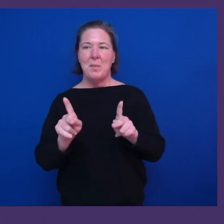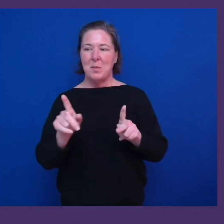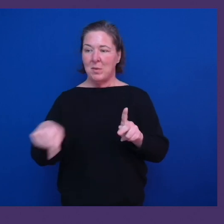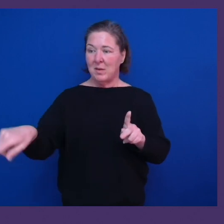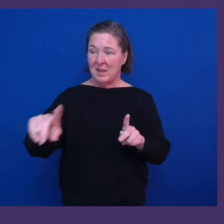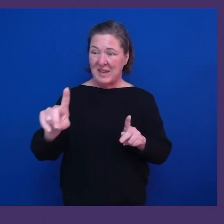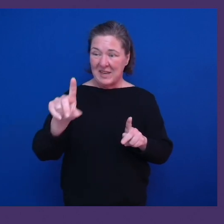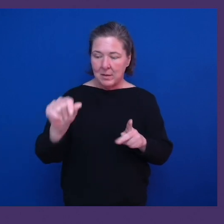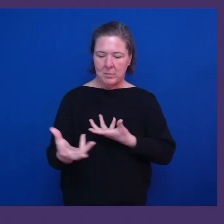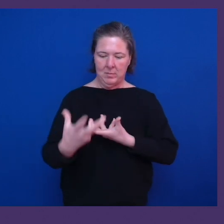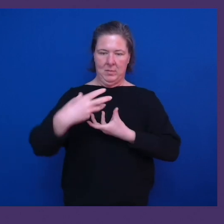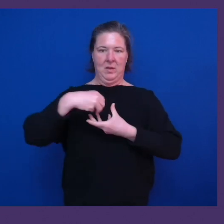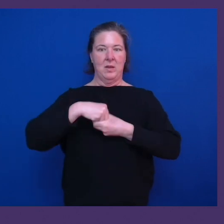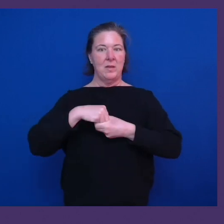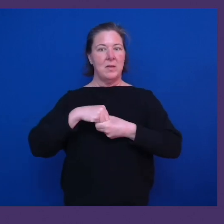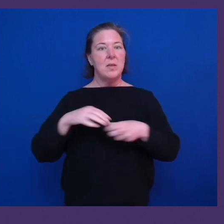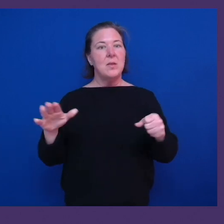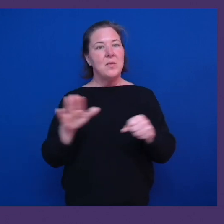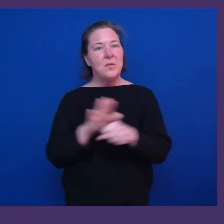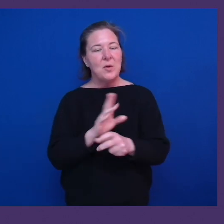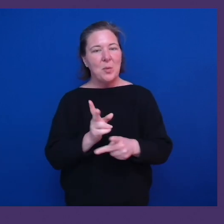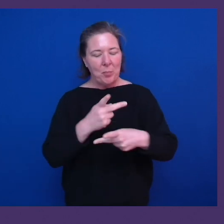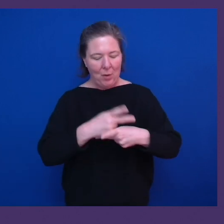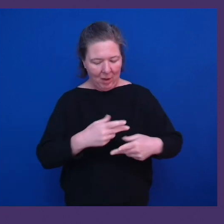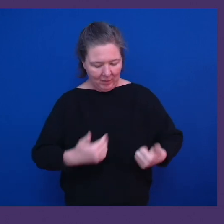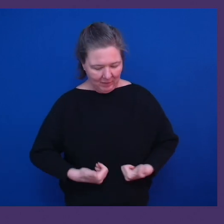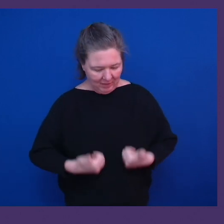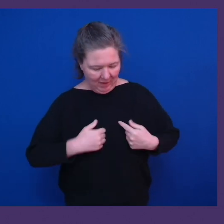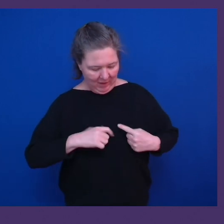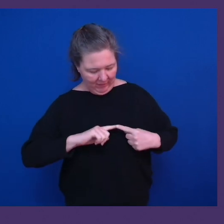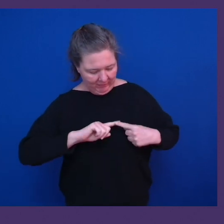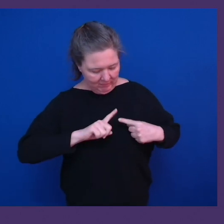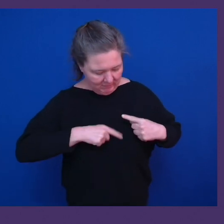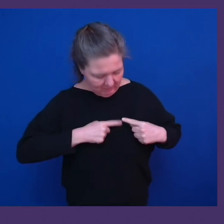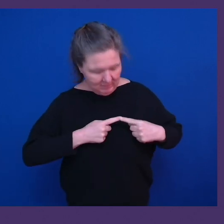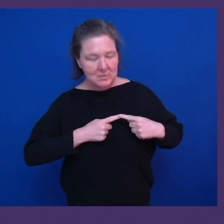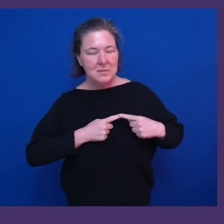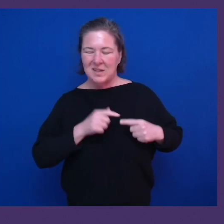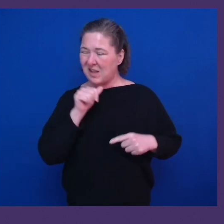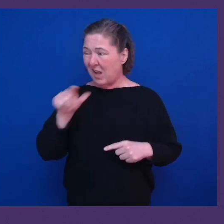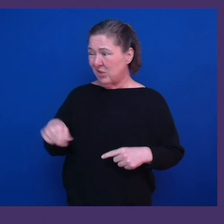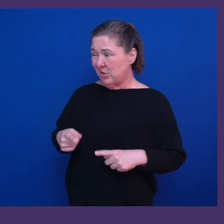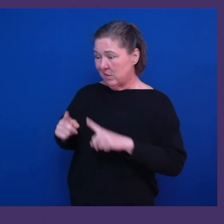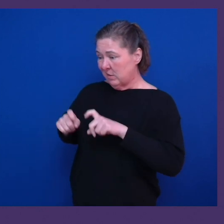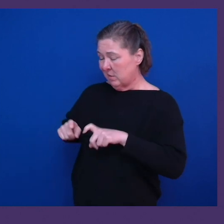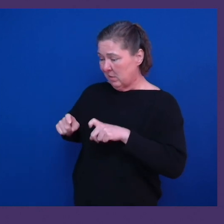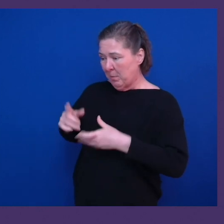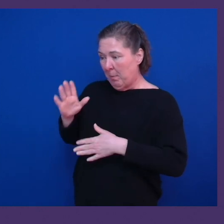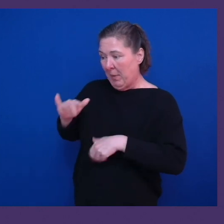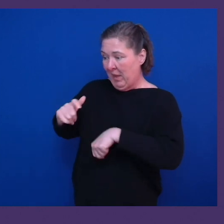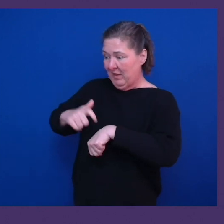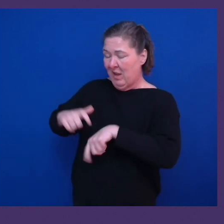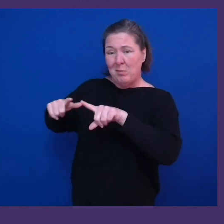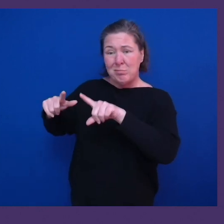as opposed to, let's say just at testing because by the time we get to testing, it might be a little bit too late. Thank you.